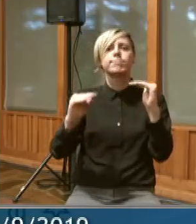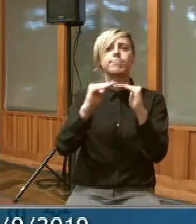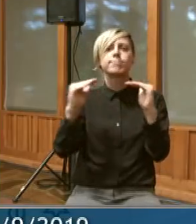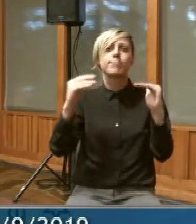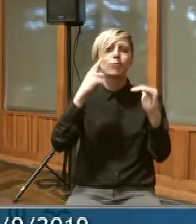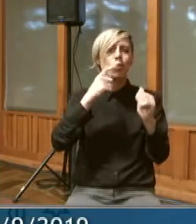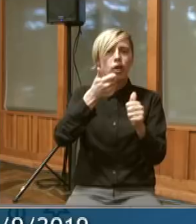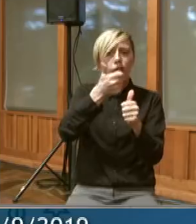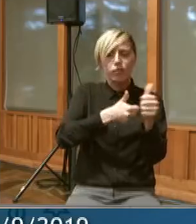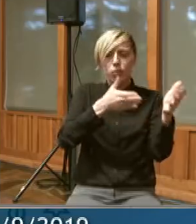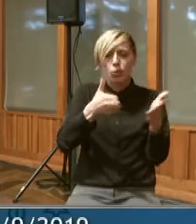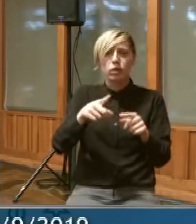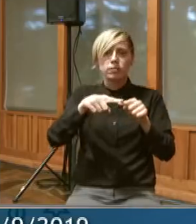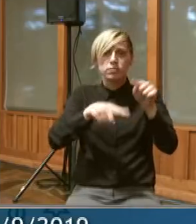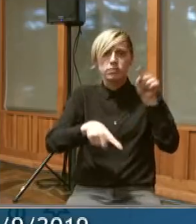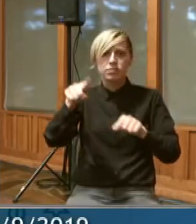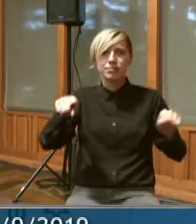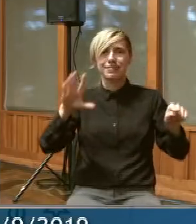NETWORK AND PORTLAND MEANS PROGRESS ARE CRITICAL TO TAKING